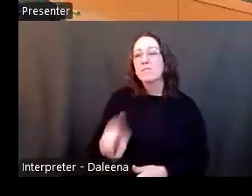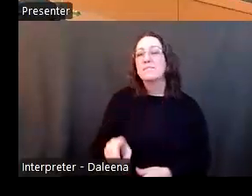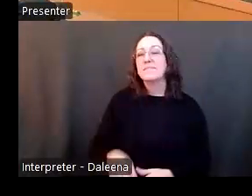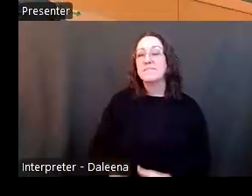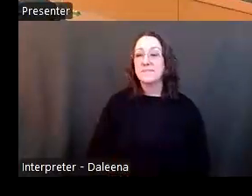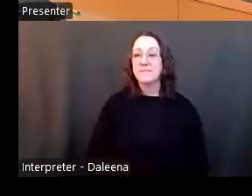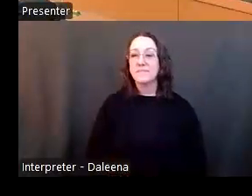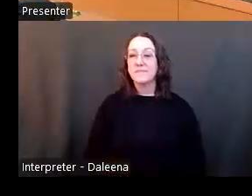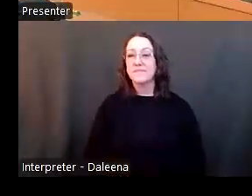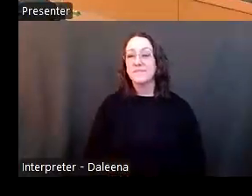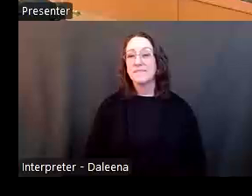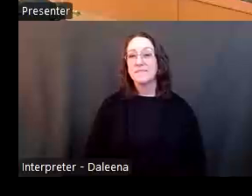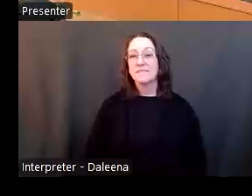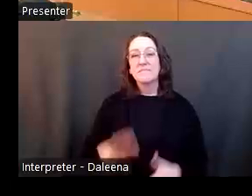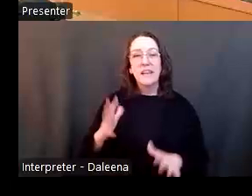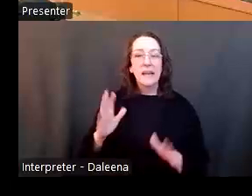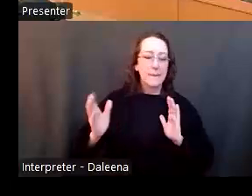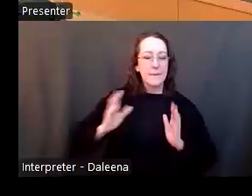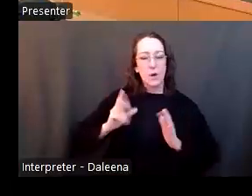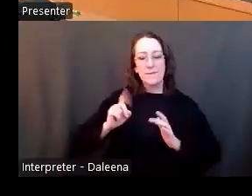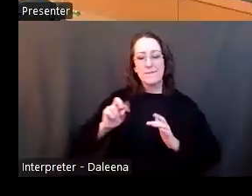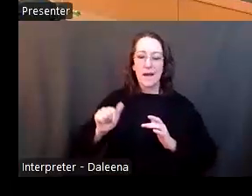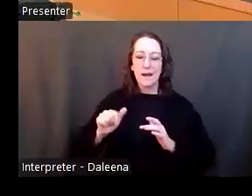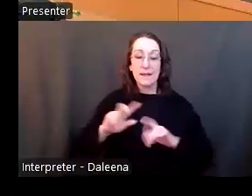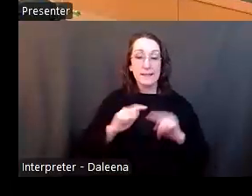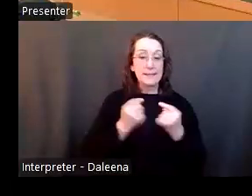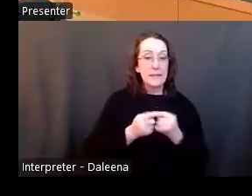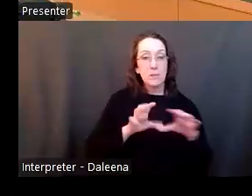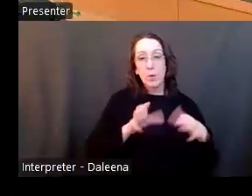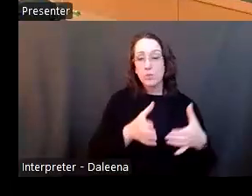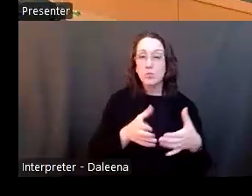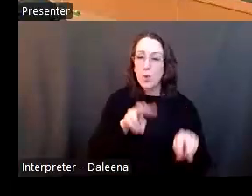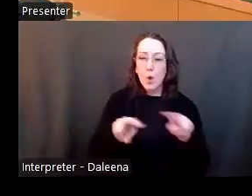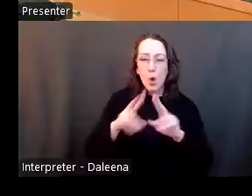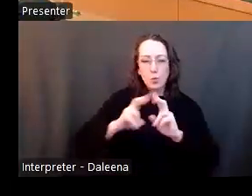is there kind of comparative data that any that this team or division looks at when you compare